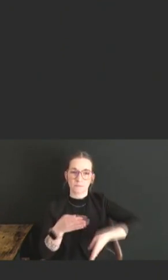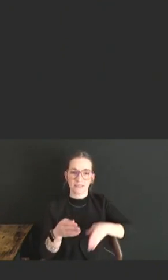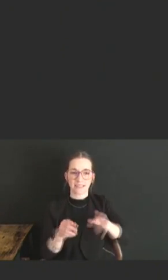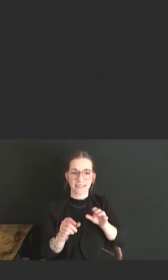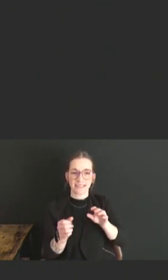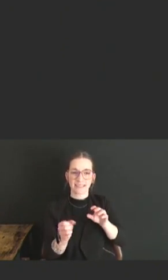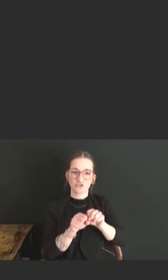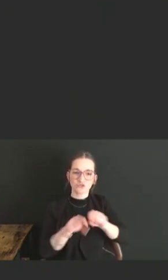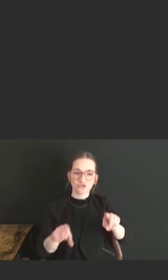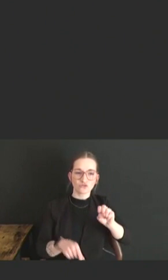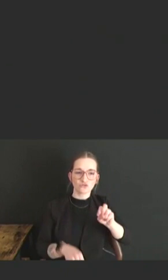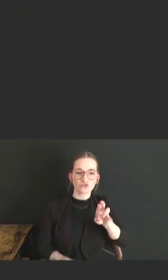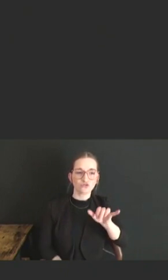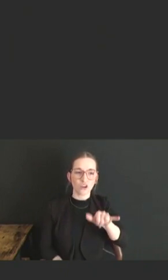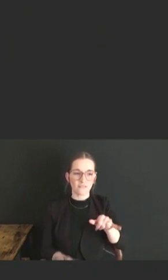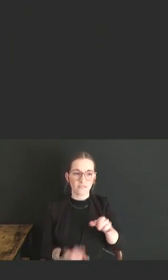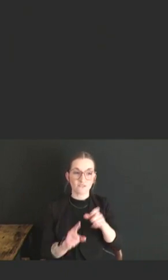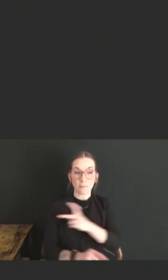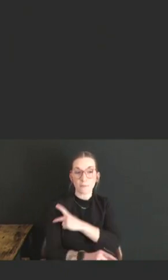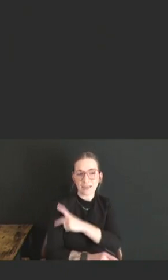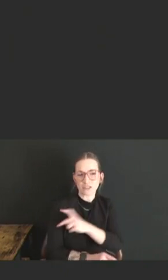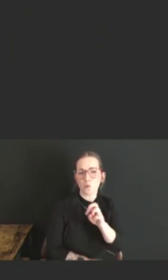their parents or their parents at least one year since the outset of myocarditis.